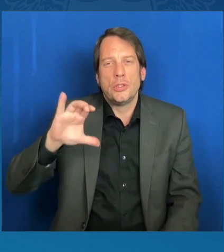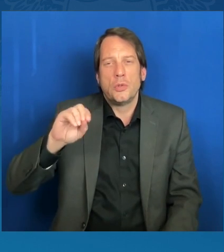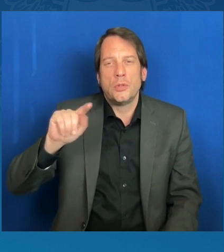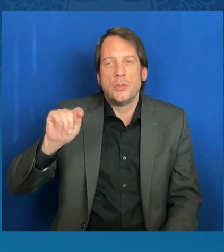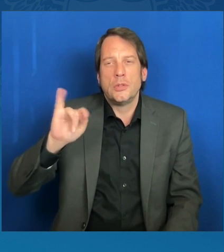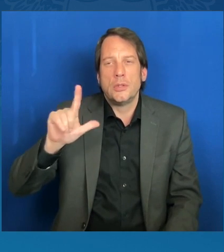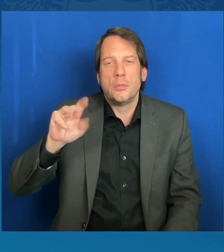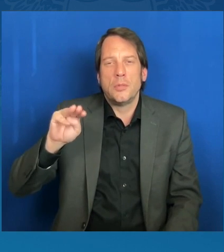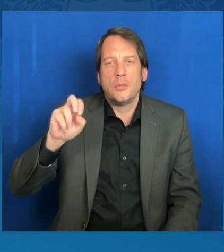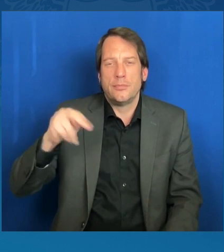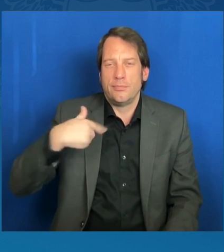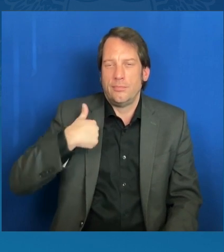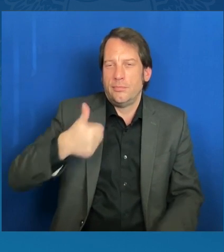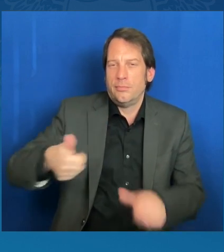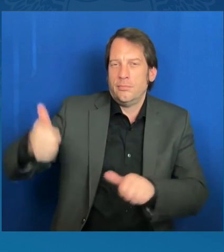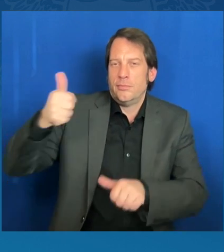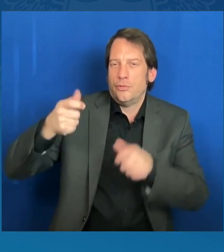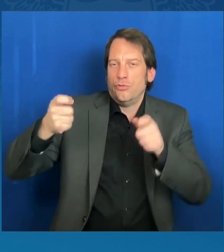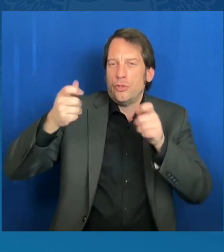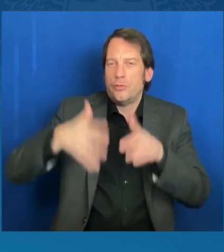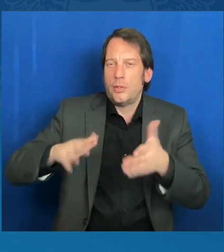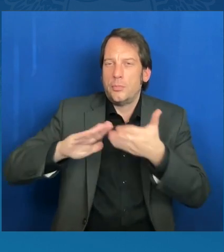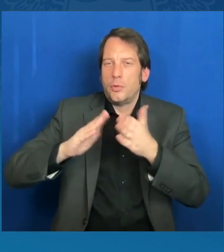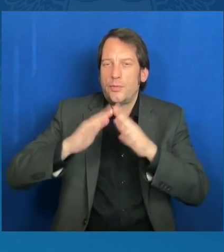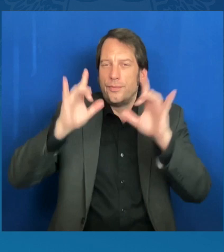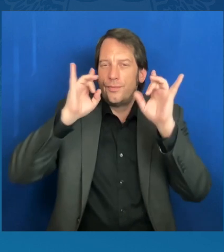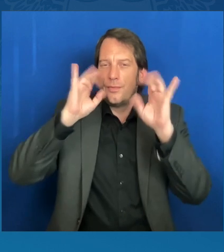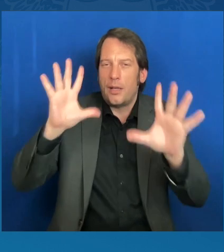Intervention Academy, and I'm honored to welcome you